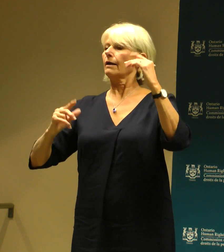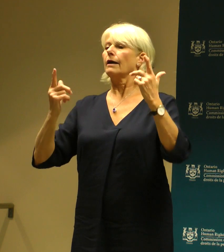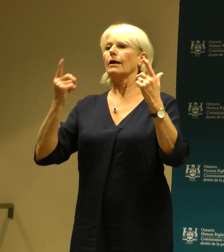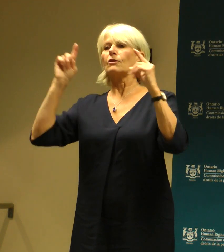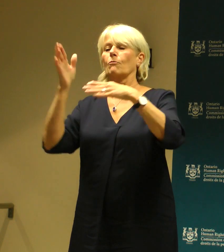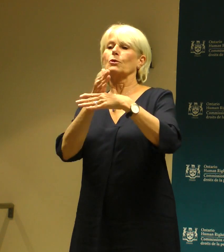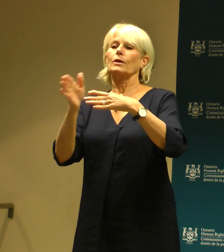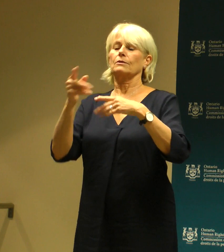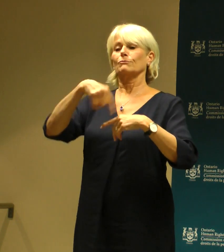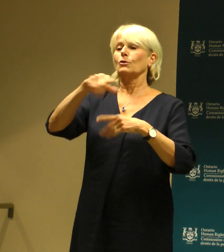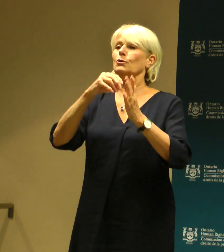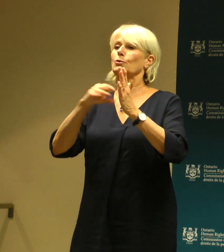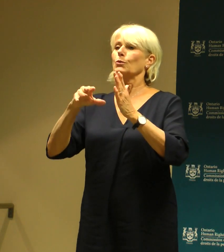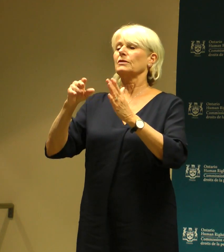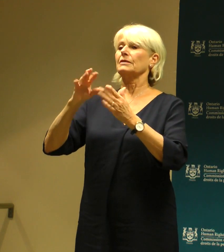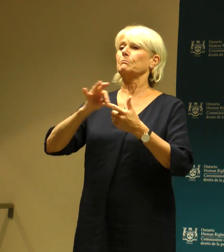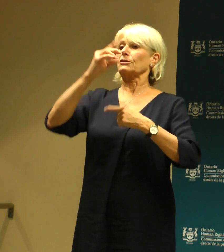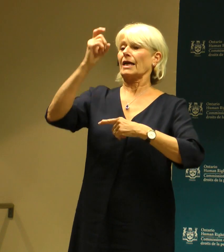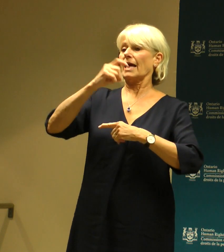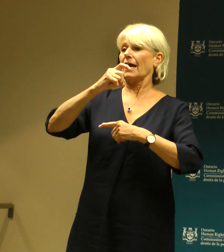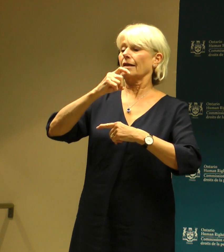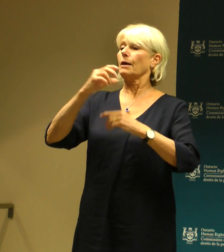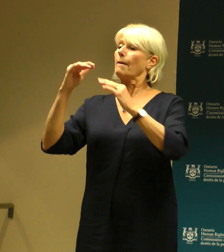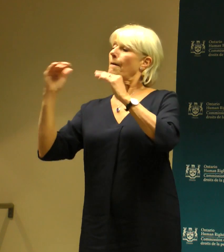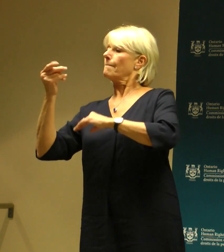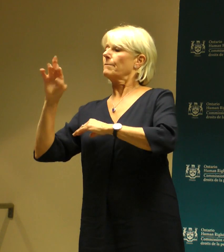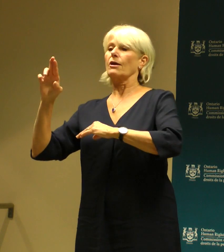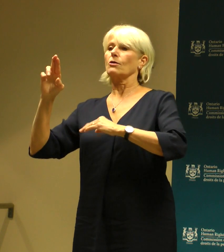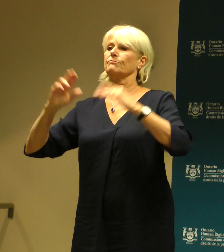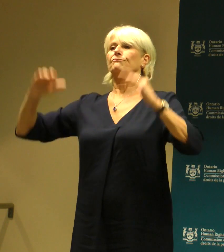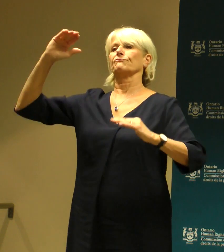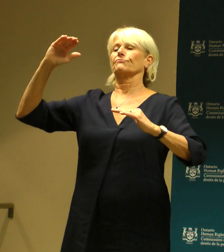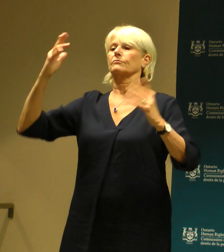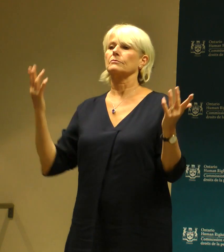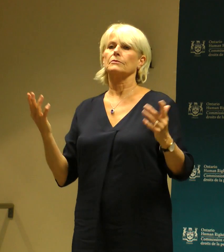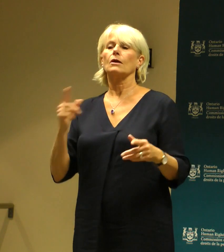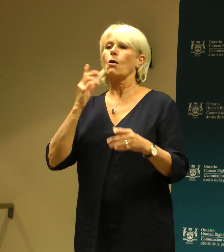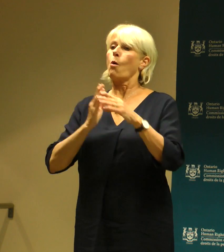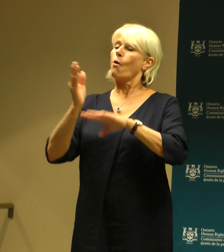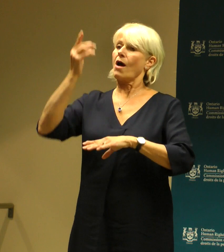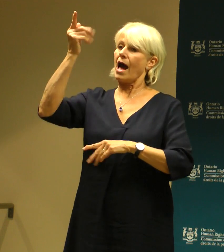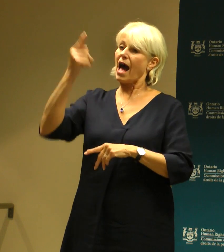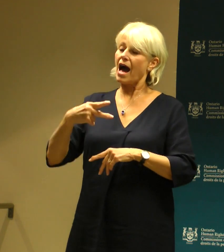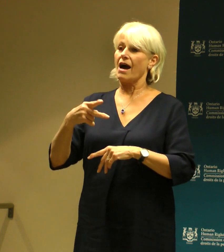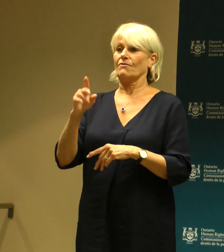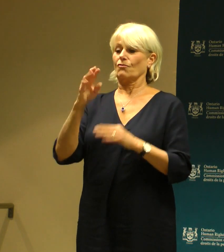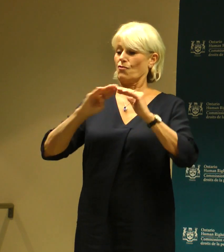between students with special education needs and their peers. Over half of Grade 3 students with disabilities did not